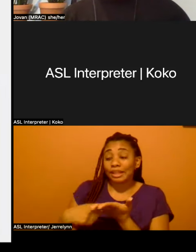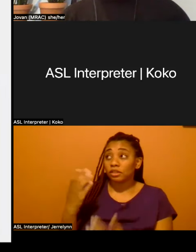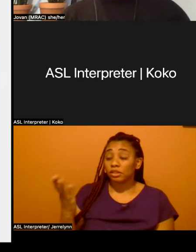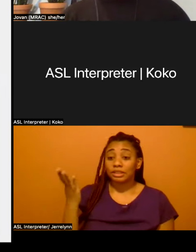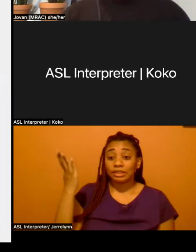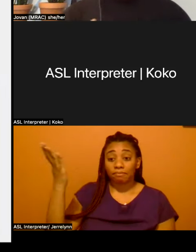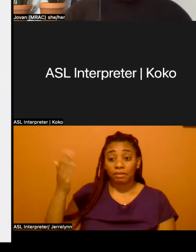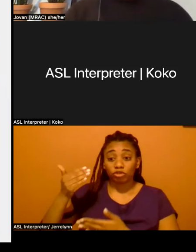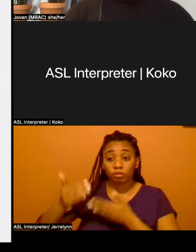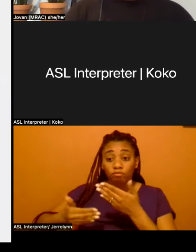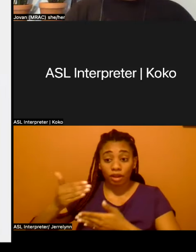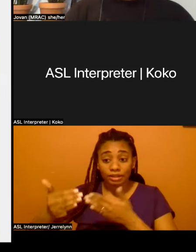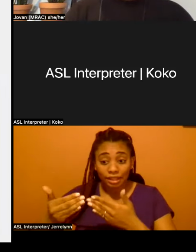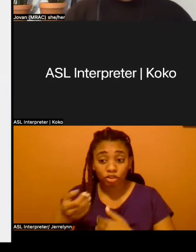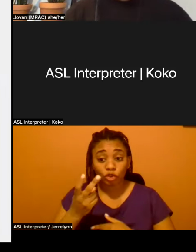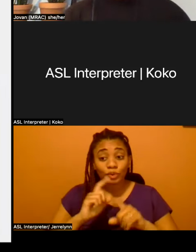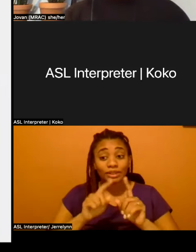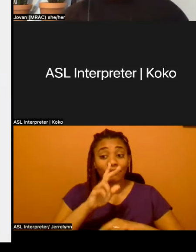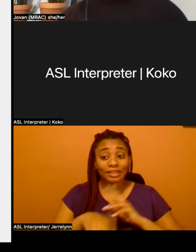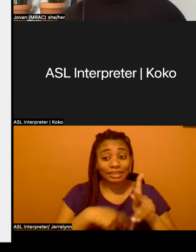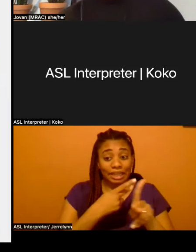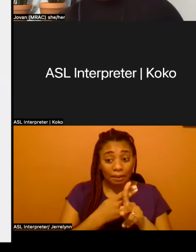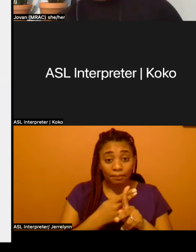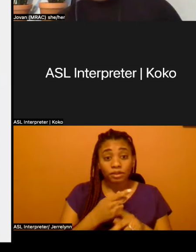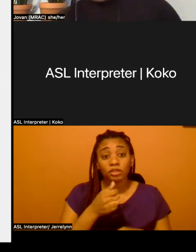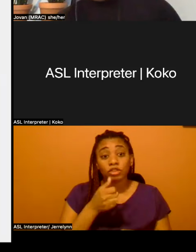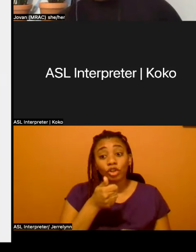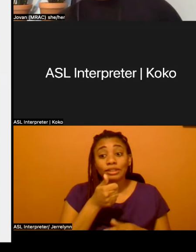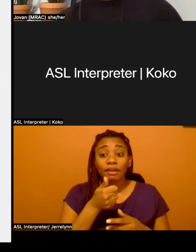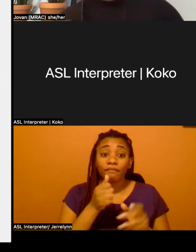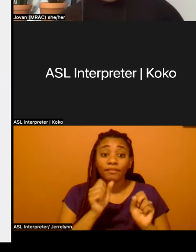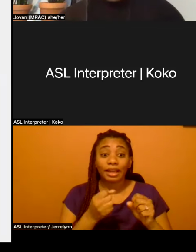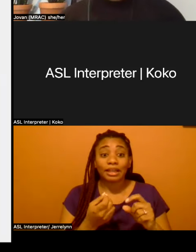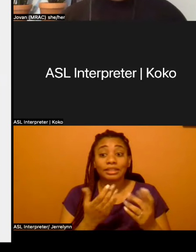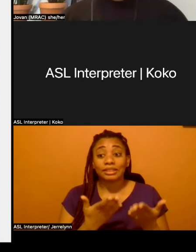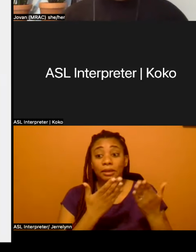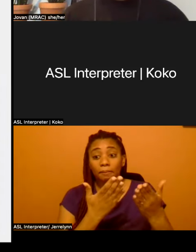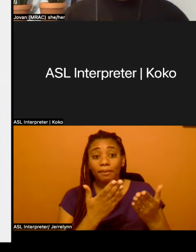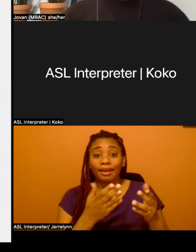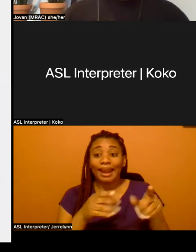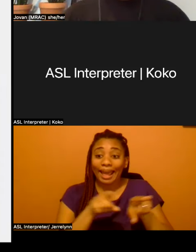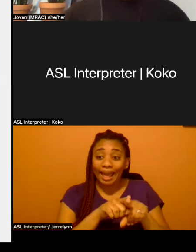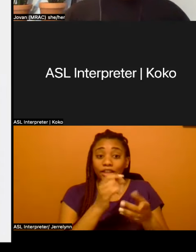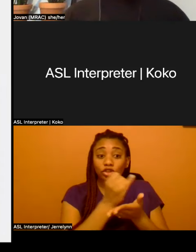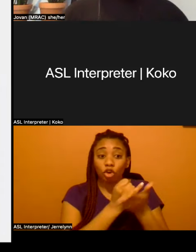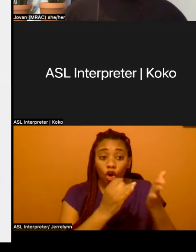You can submit as the artist or as an artist advocate. So let me talk about the artist's submission first.